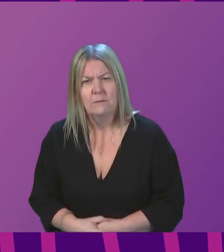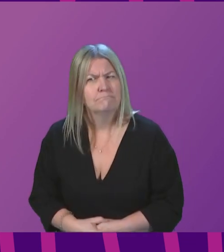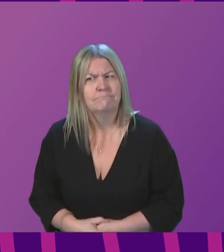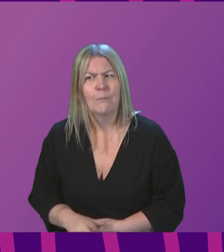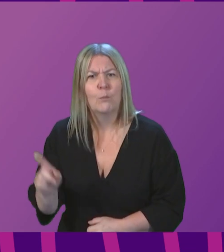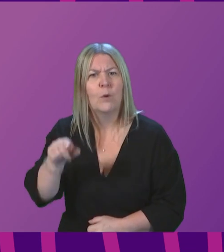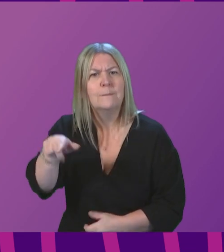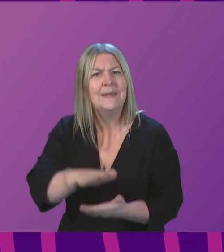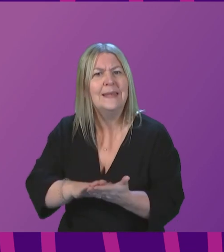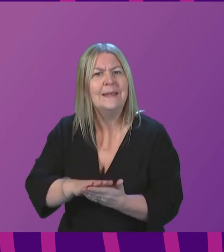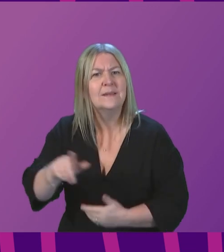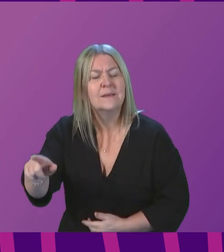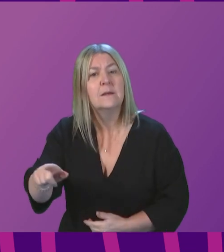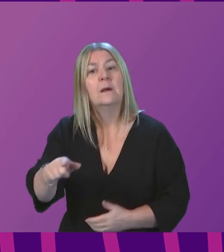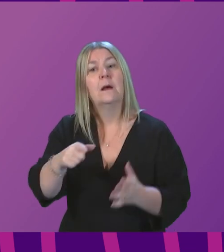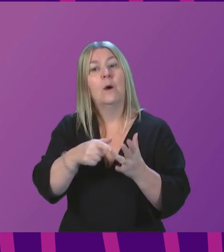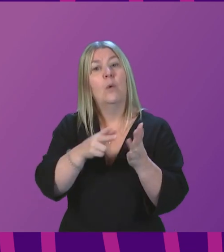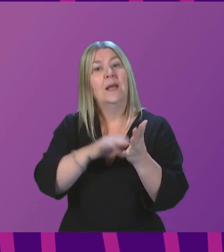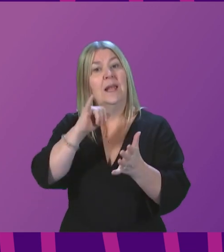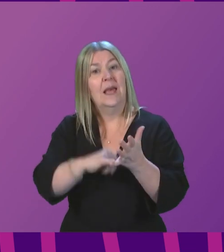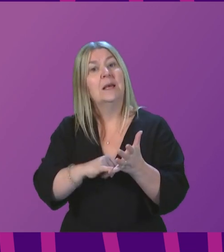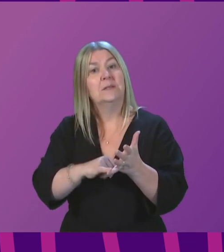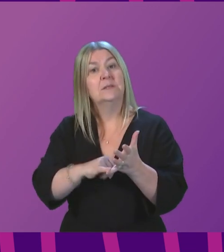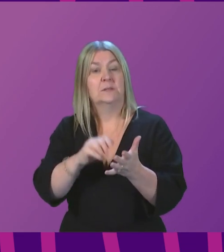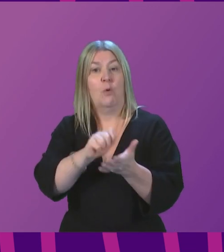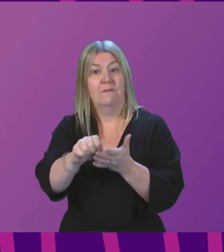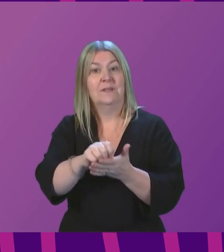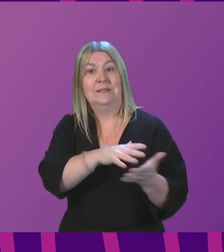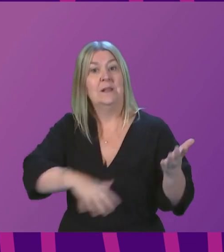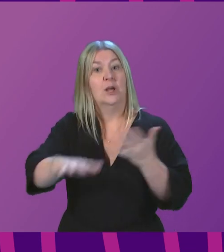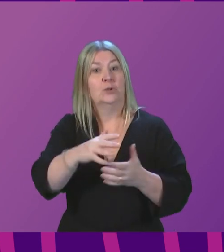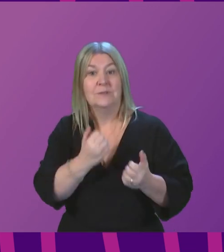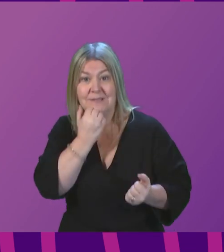The Office for National Statistics figures this week show that infection levels in England